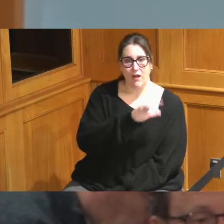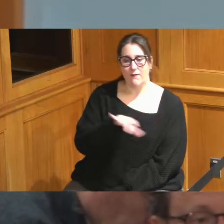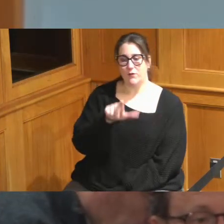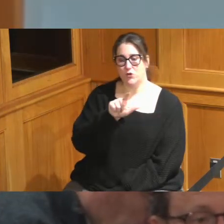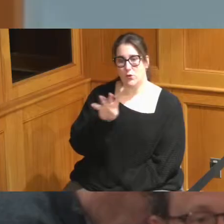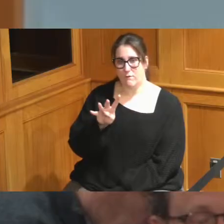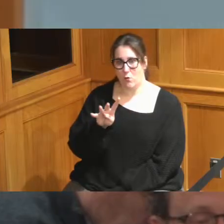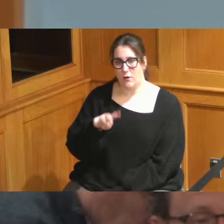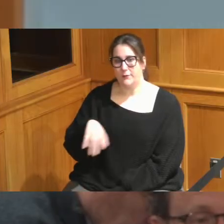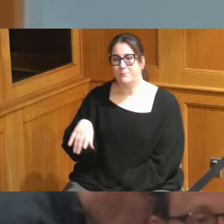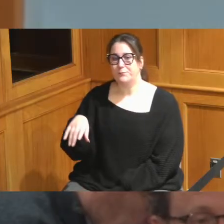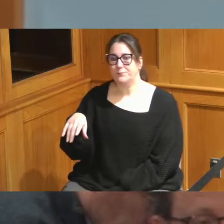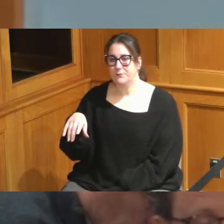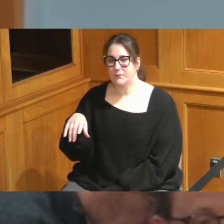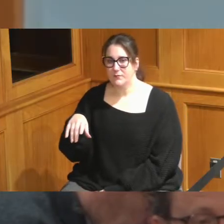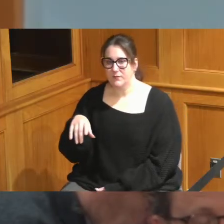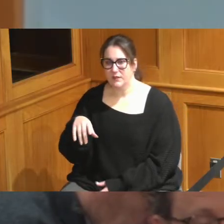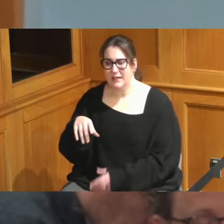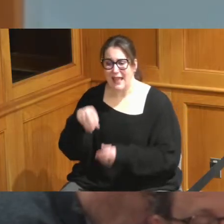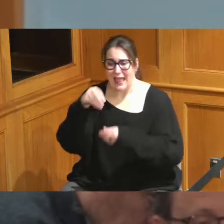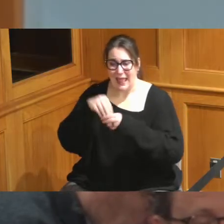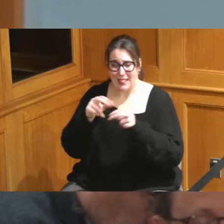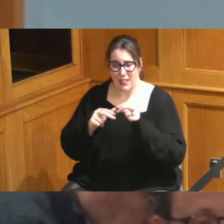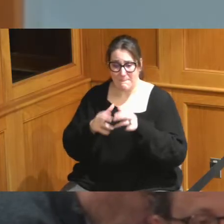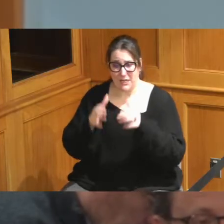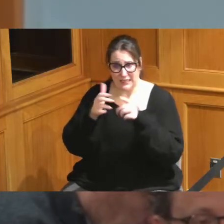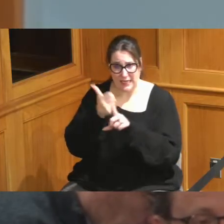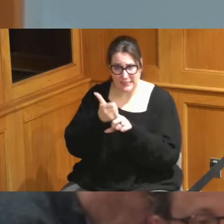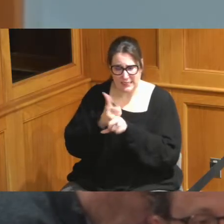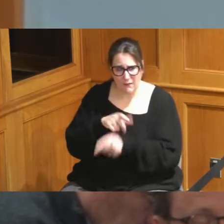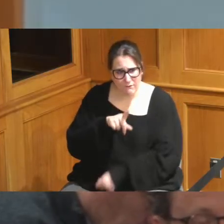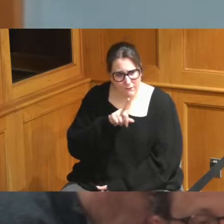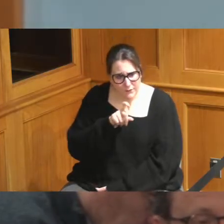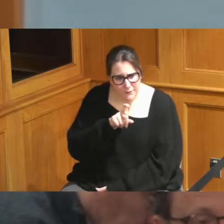into the building themselves? Into the building themselves. Yes. You have active you might have